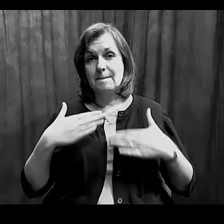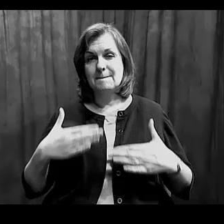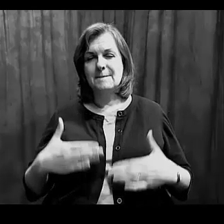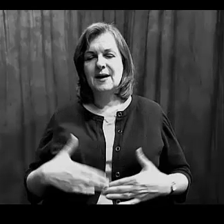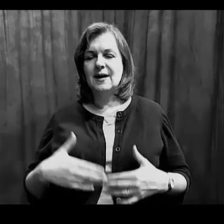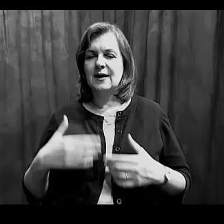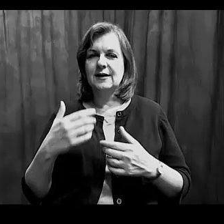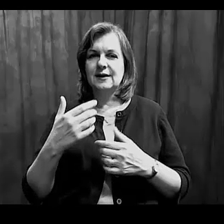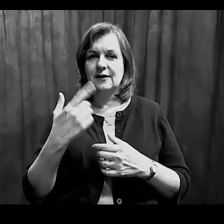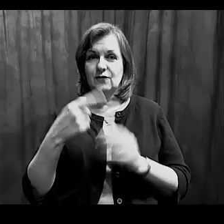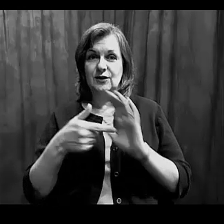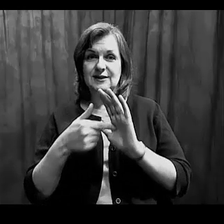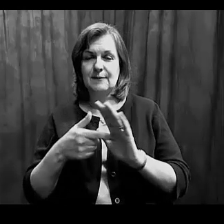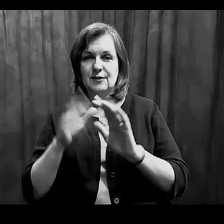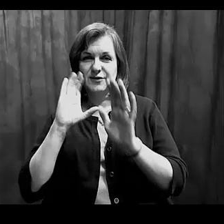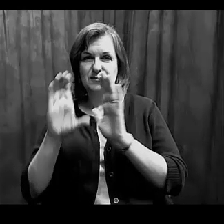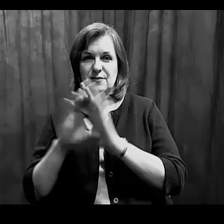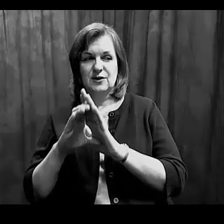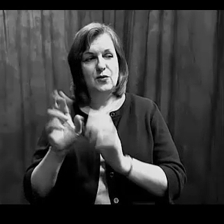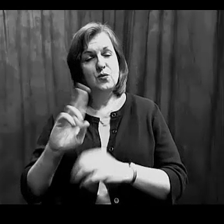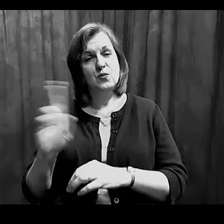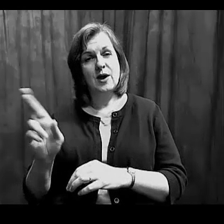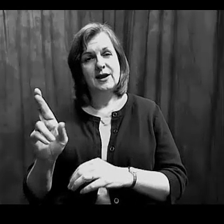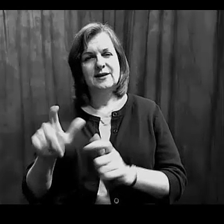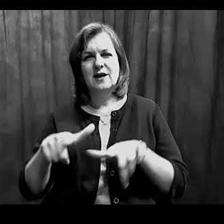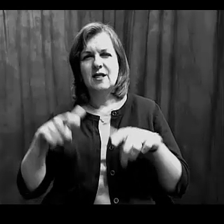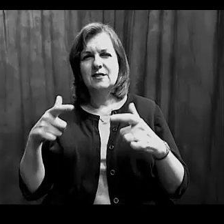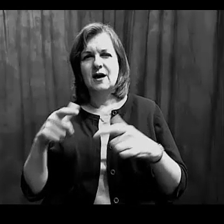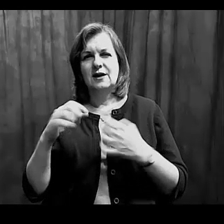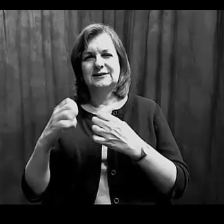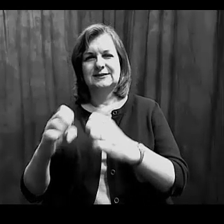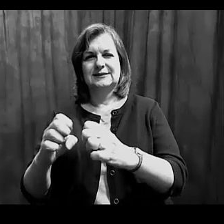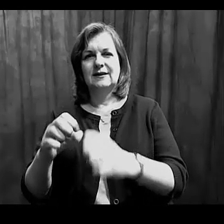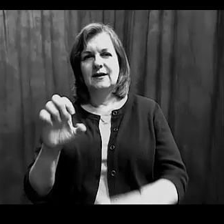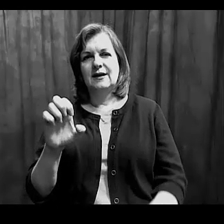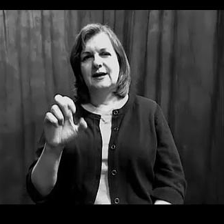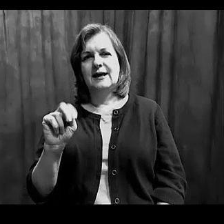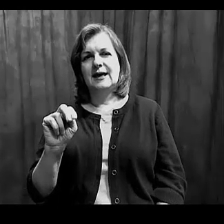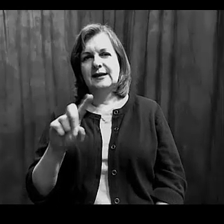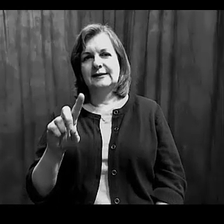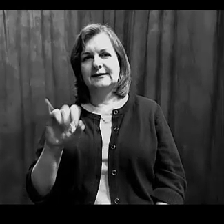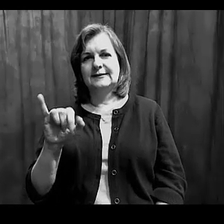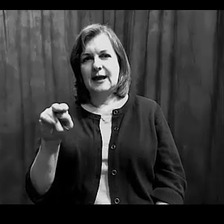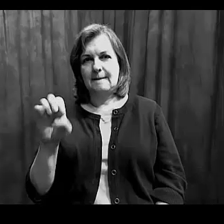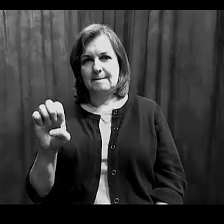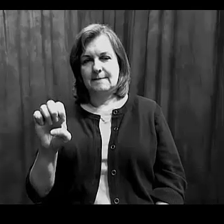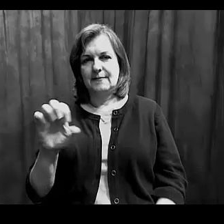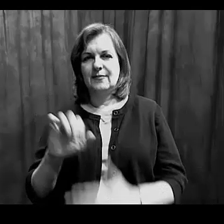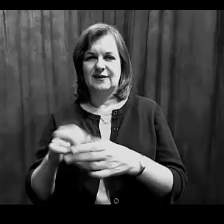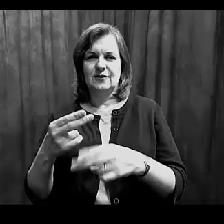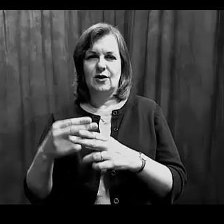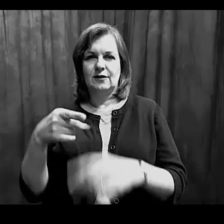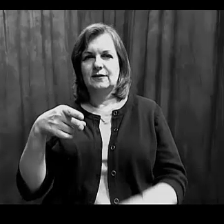now in your body everything we deal with here's a large enzyme